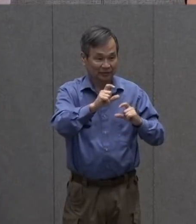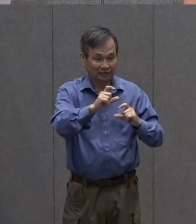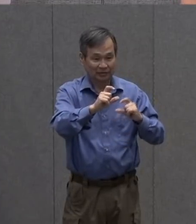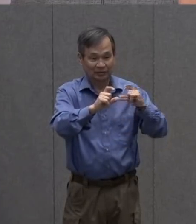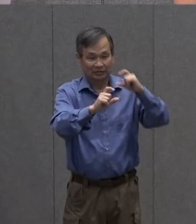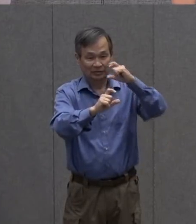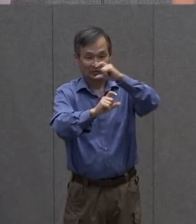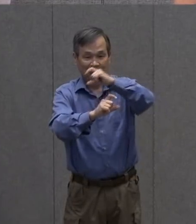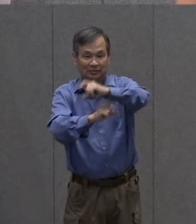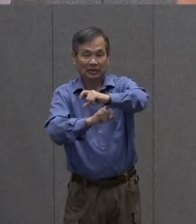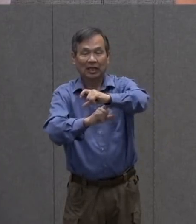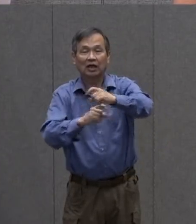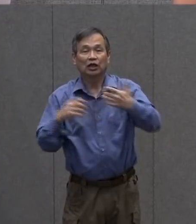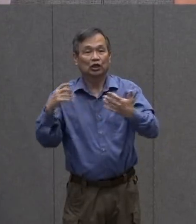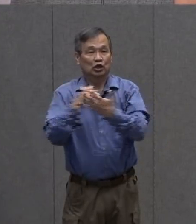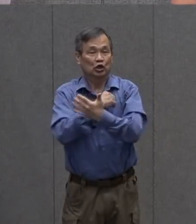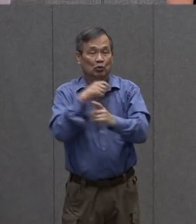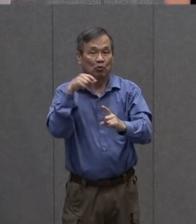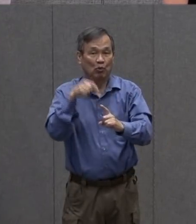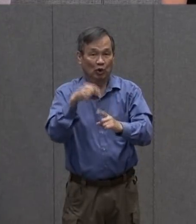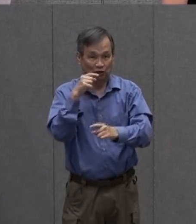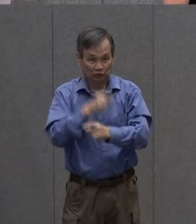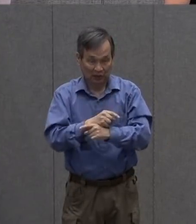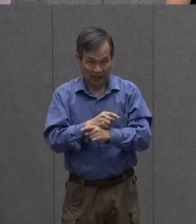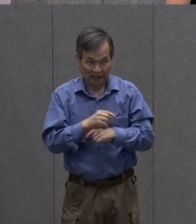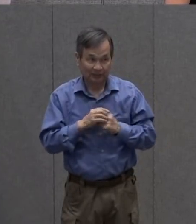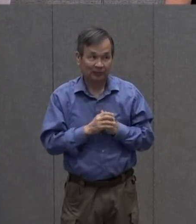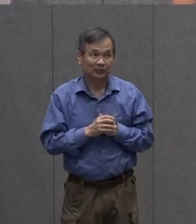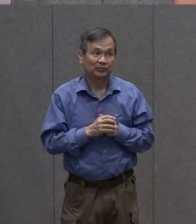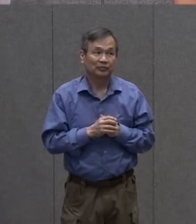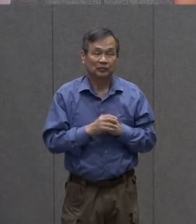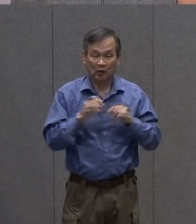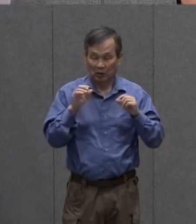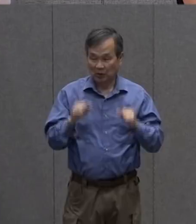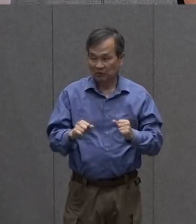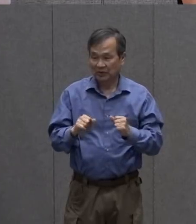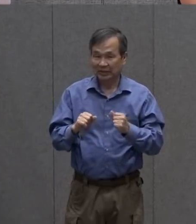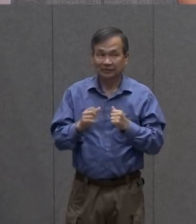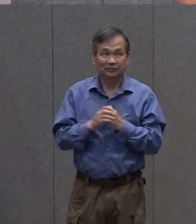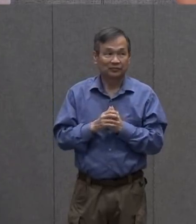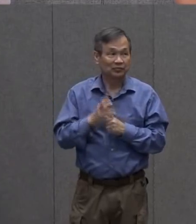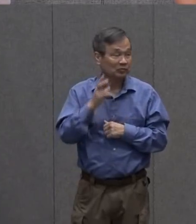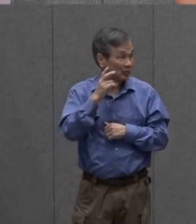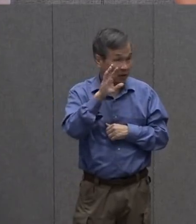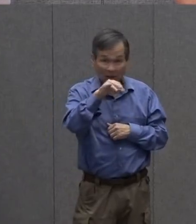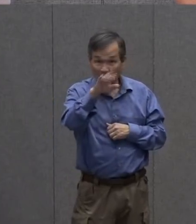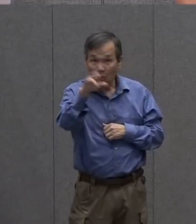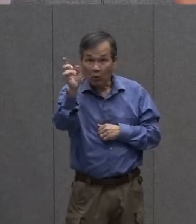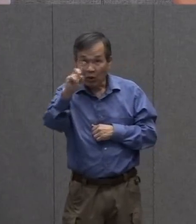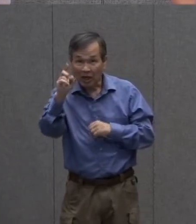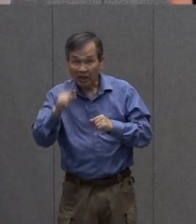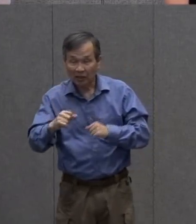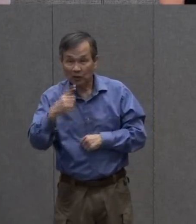by jumping over your partner's checkers. Do you see a place where I could jump over her checker?